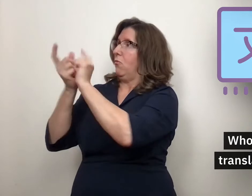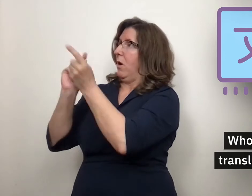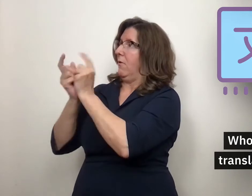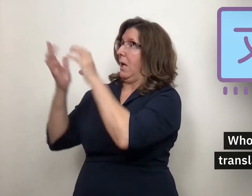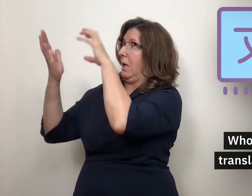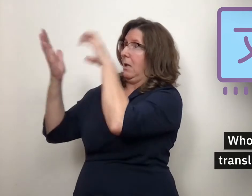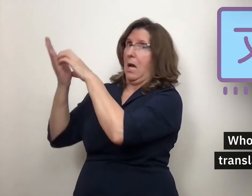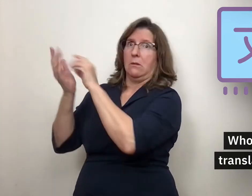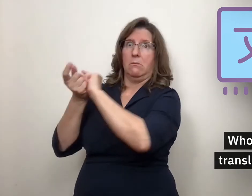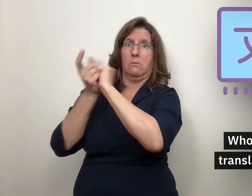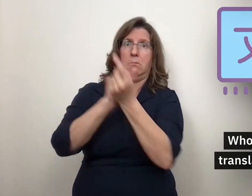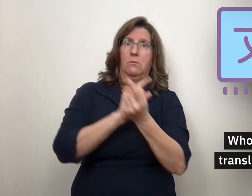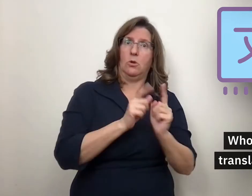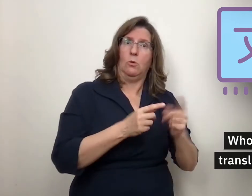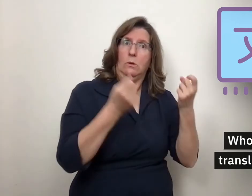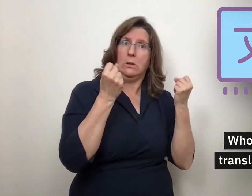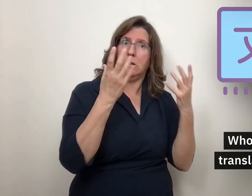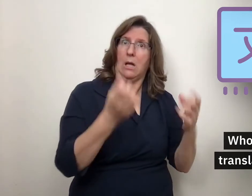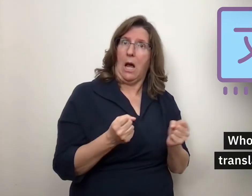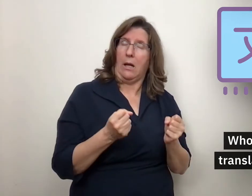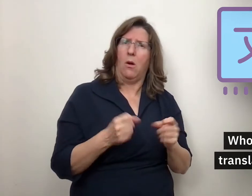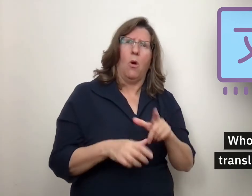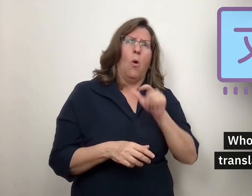Translations go in two directions - print to sign, and sign to print.